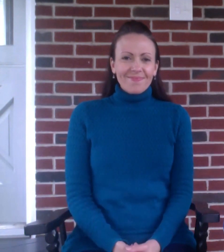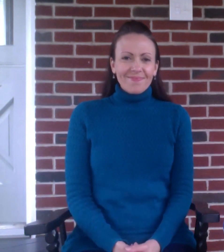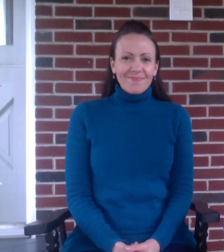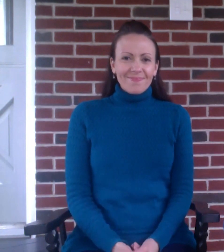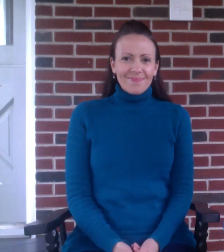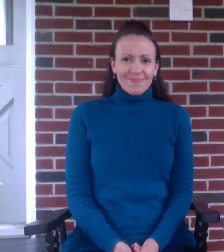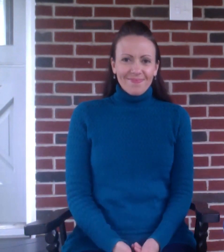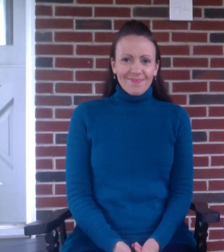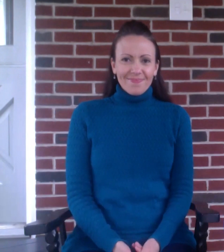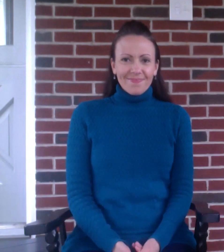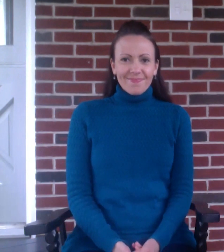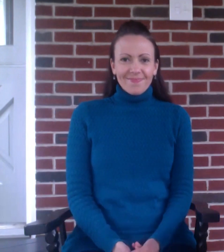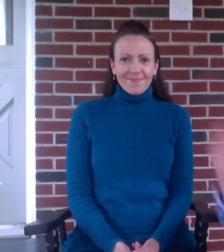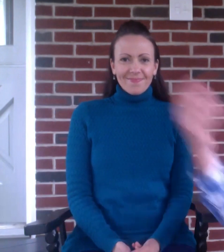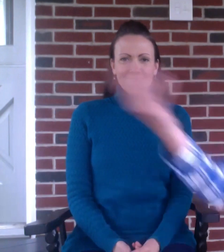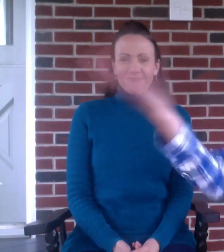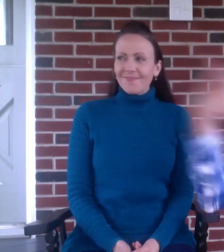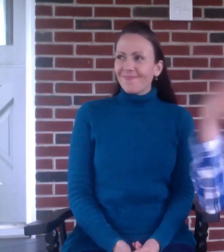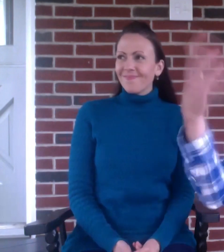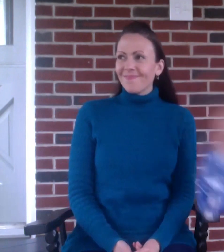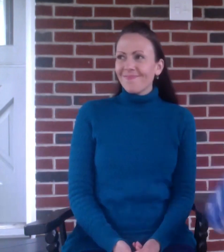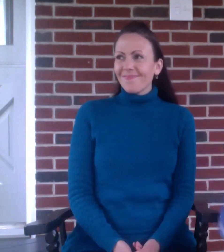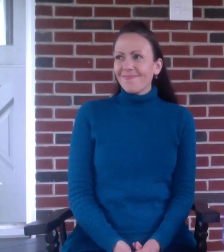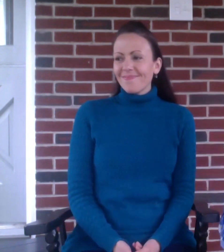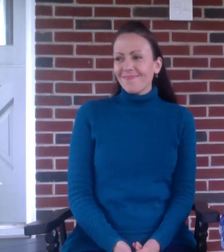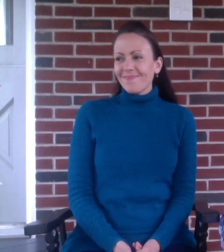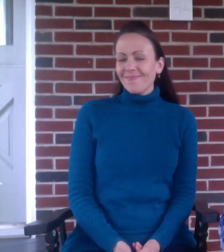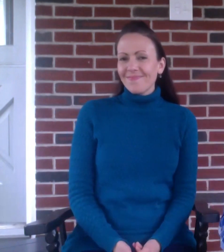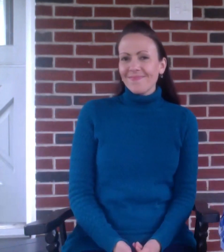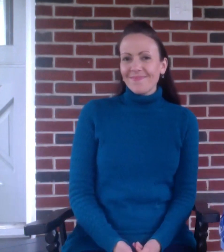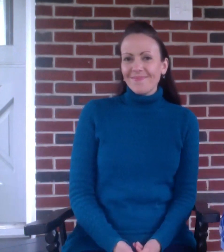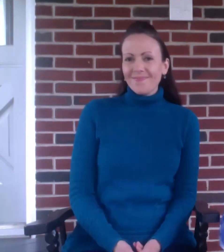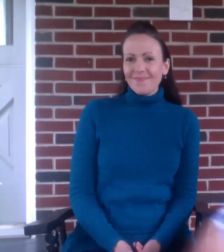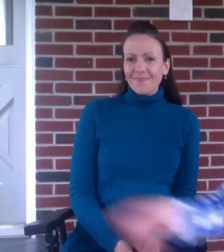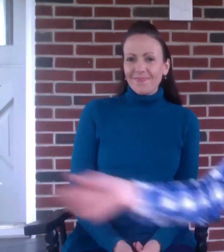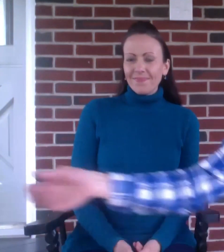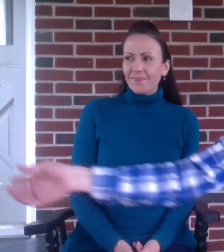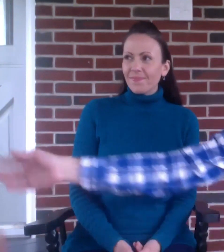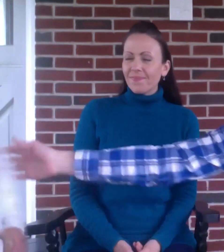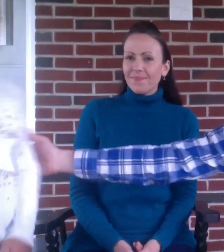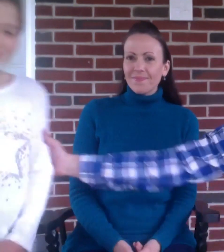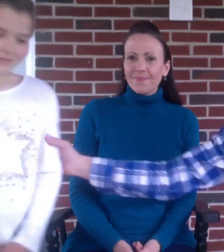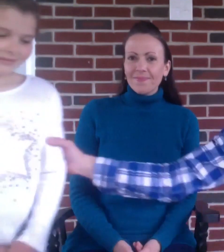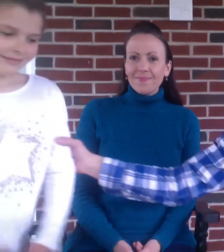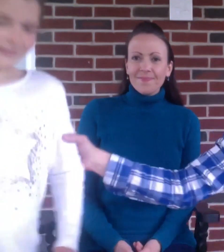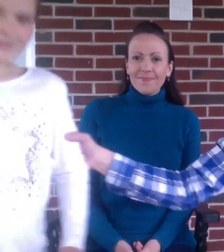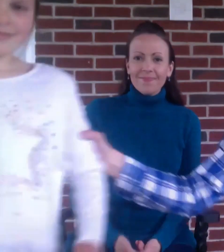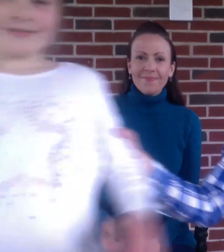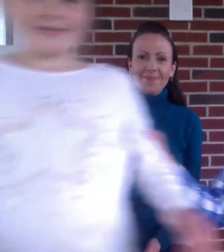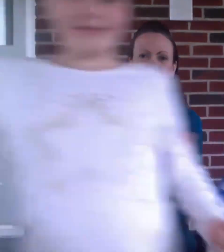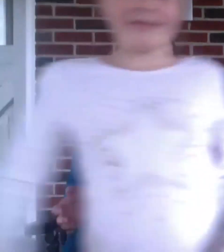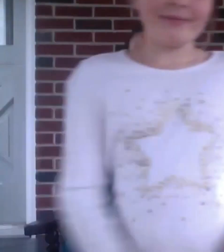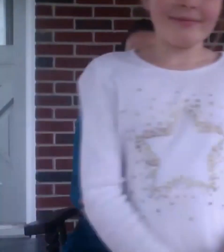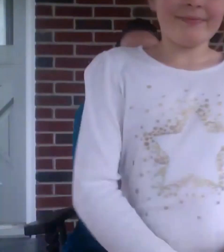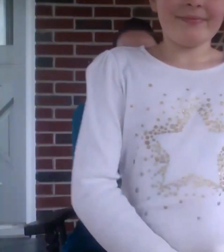We'll introduce them. This is our oldest daughter. Can you wave? Hi. Sit.